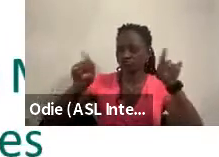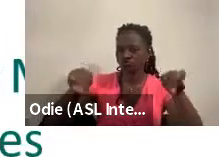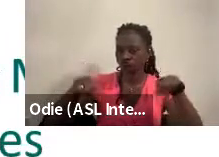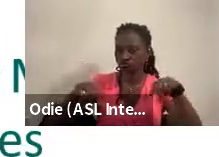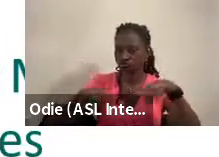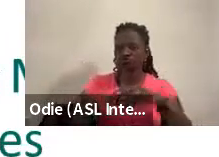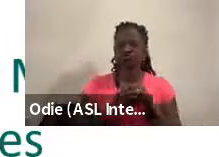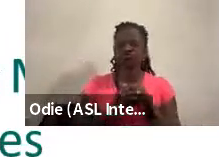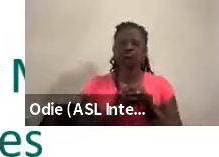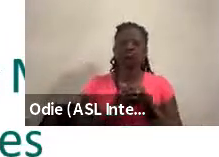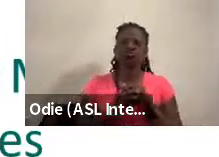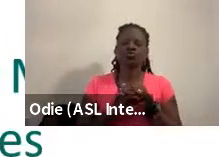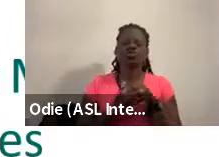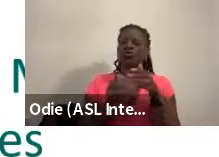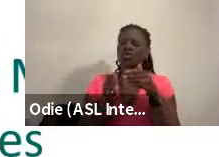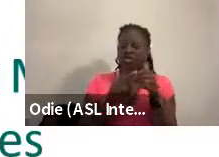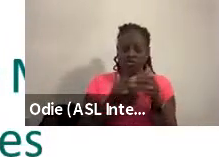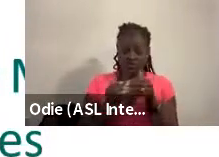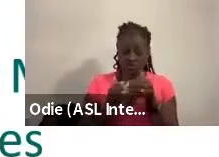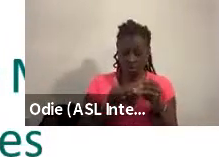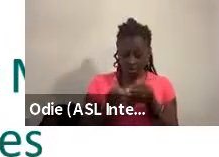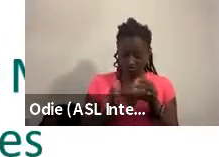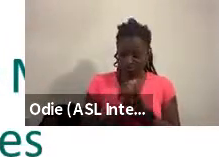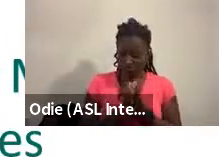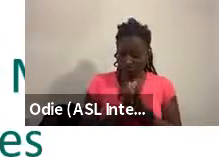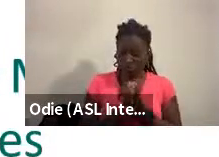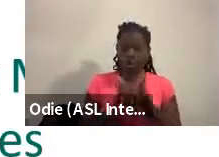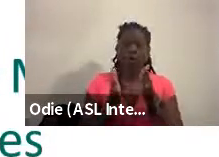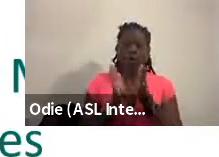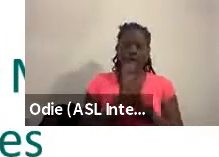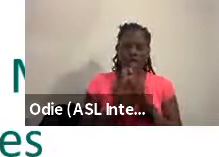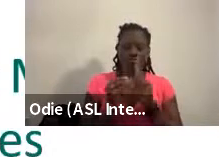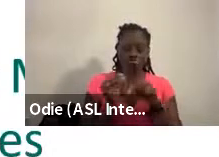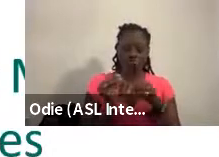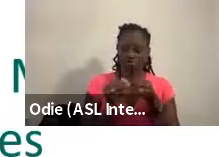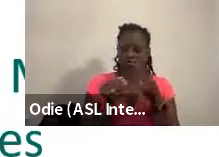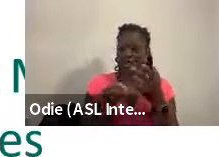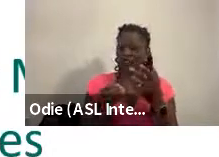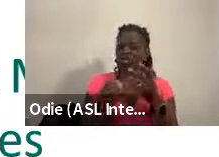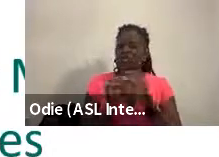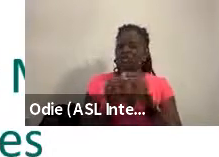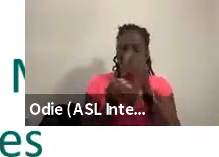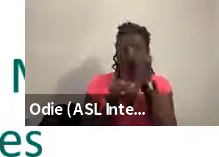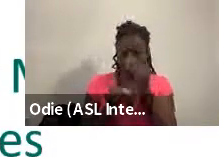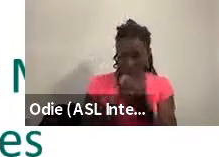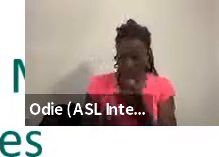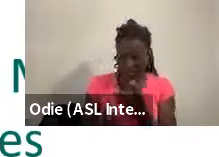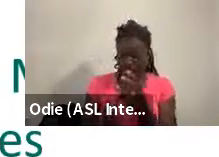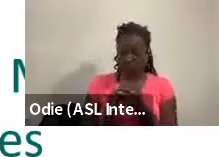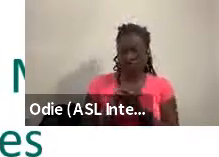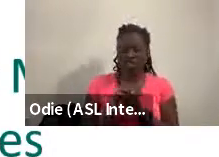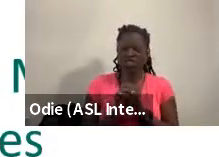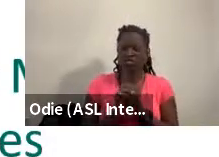So we asked respondents about the sources of information that they trust the most for getting accurate information about vaccines.